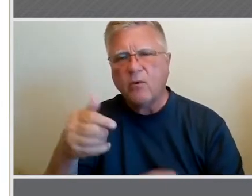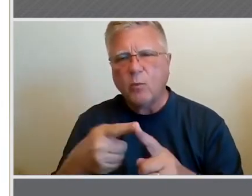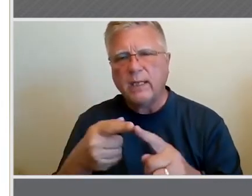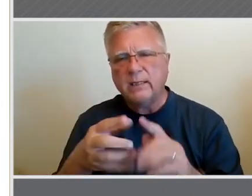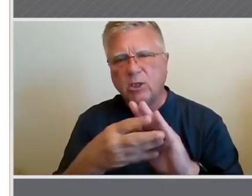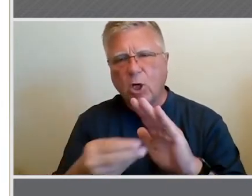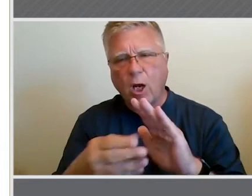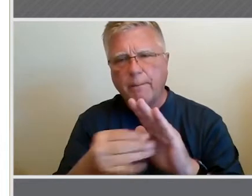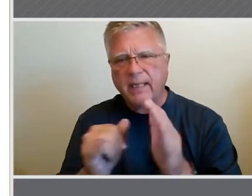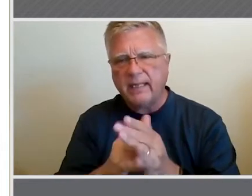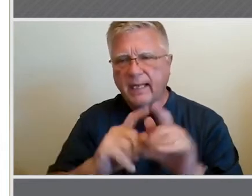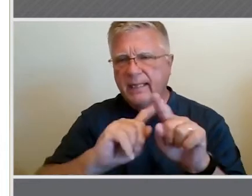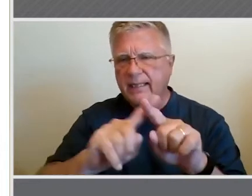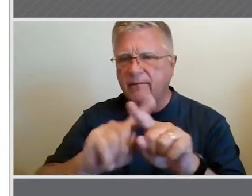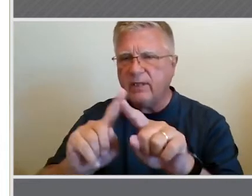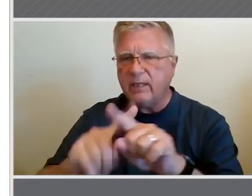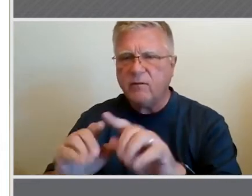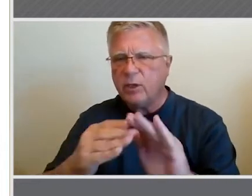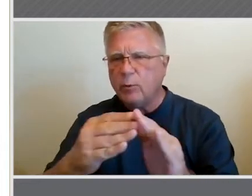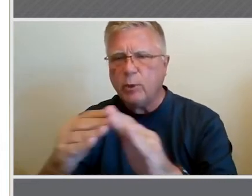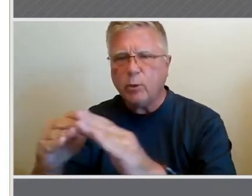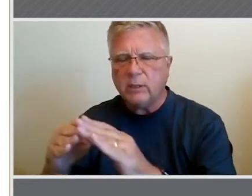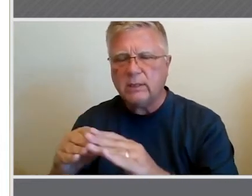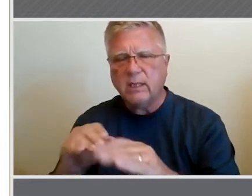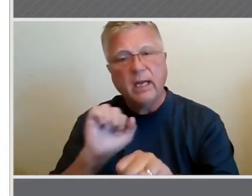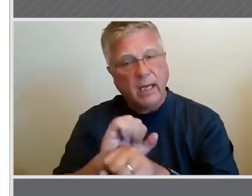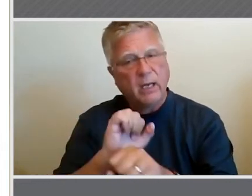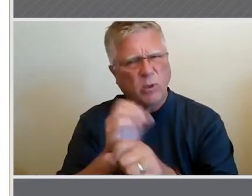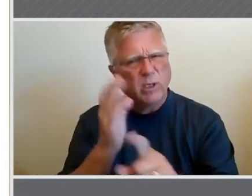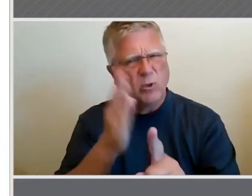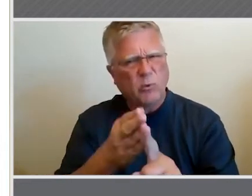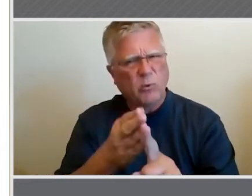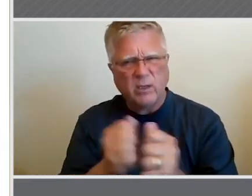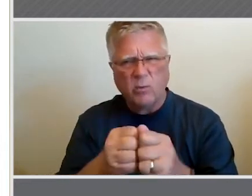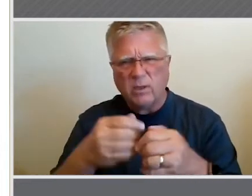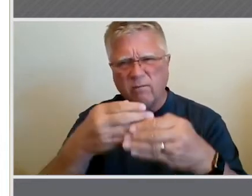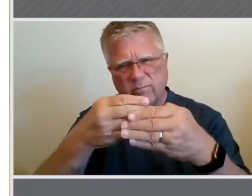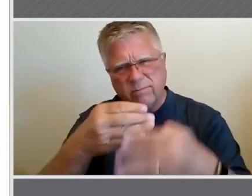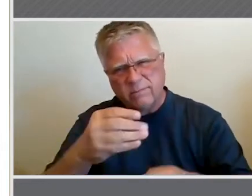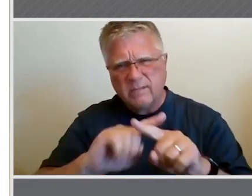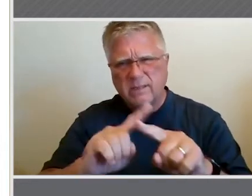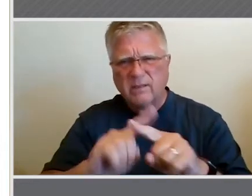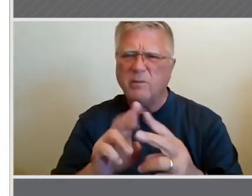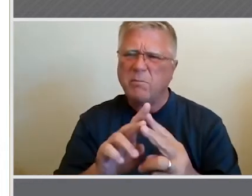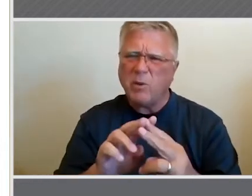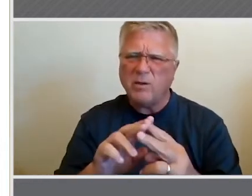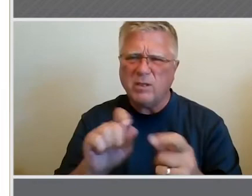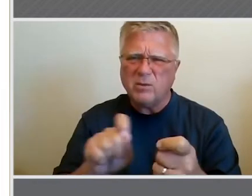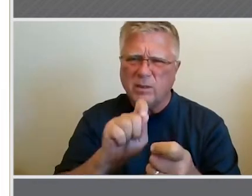Again working directly with our with a variety of partners around a specific workforce building